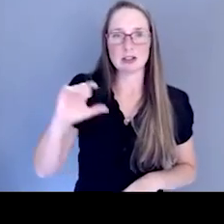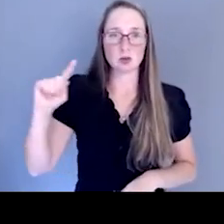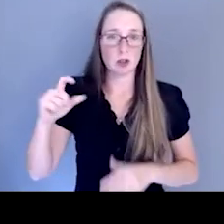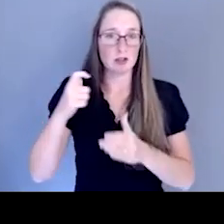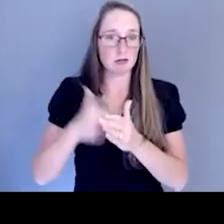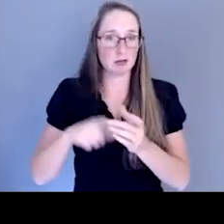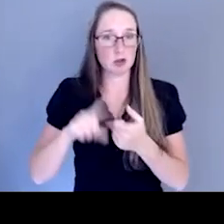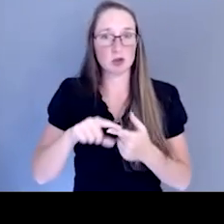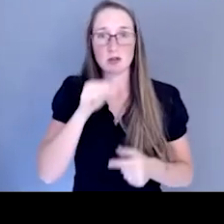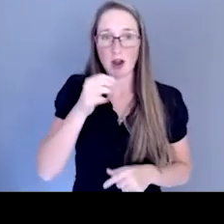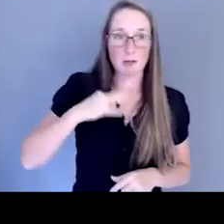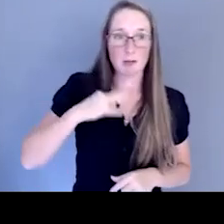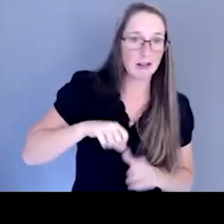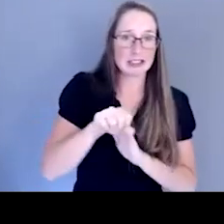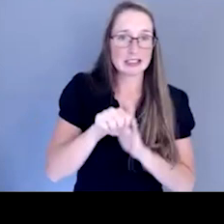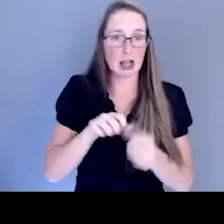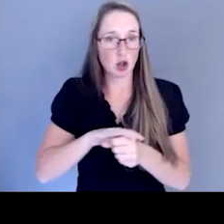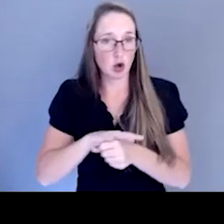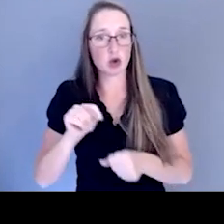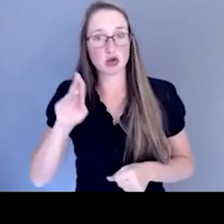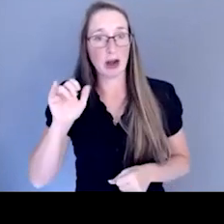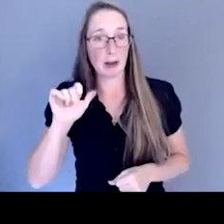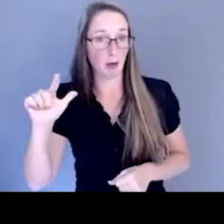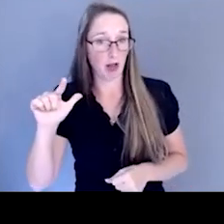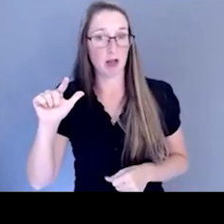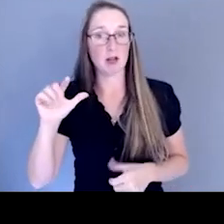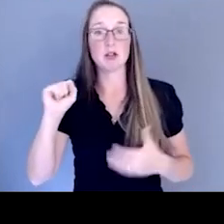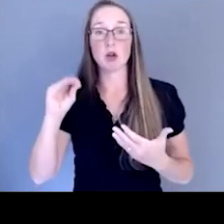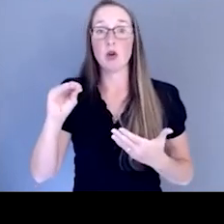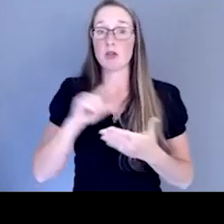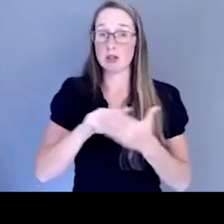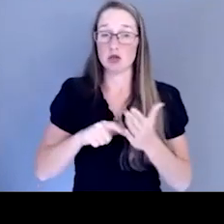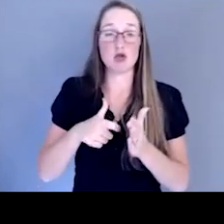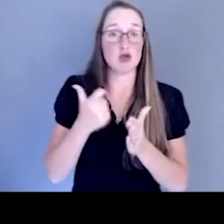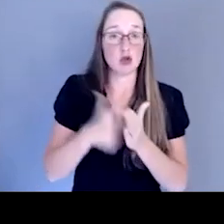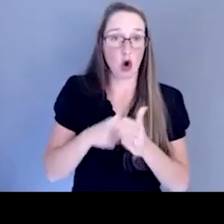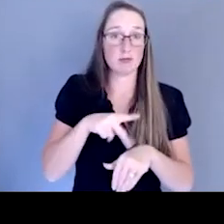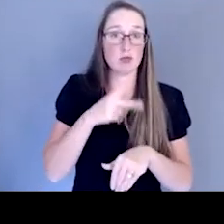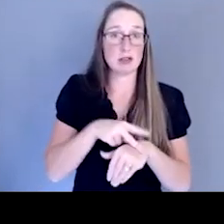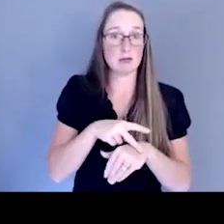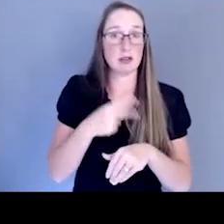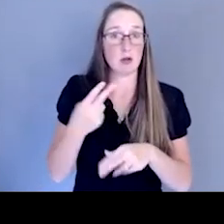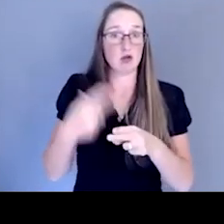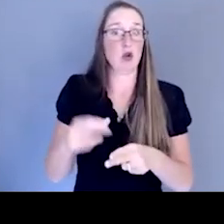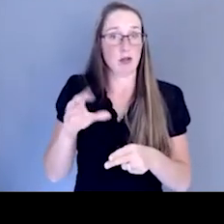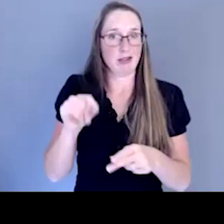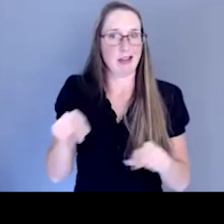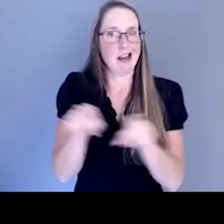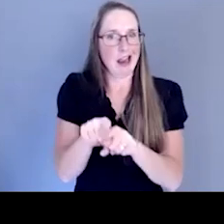state and locals, and tribals. Those are the cost principles that were called out as being applicable.